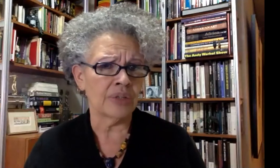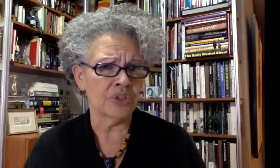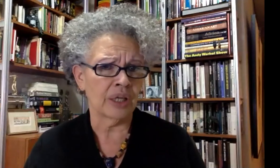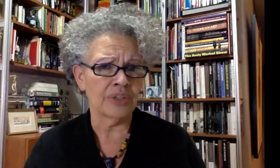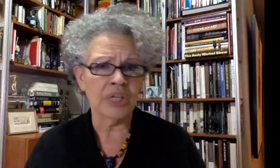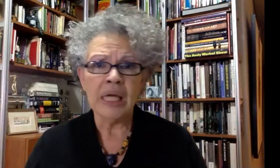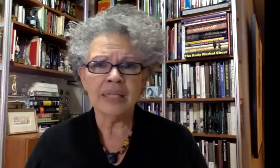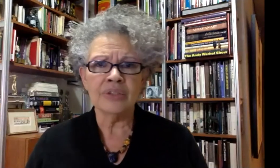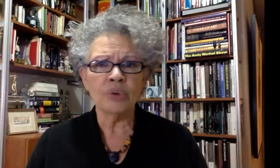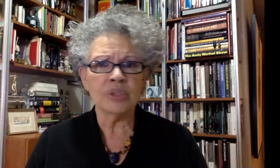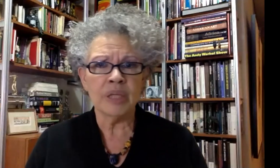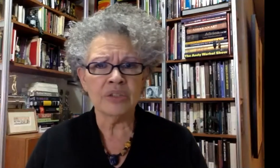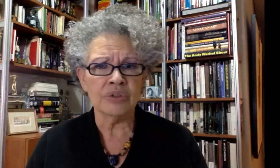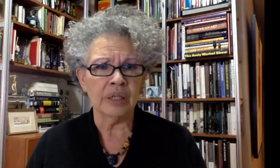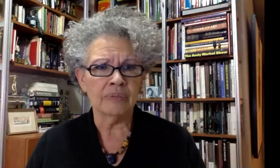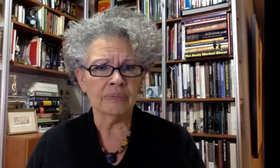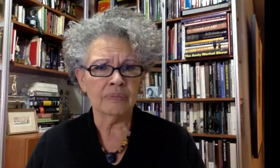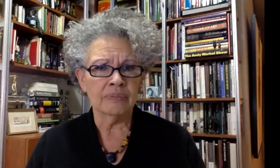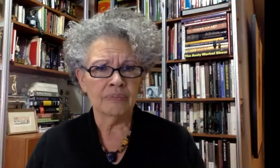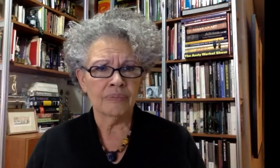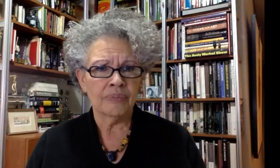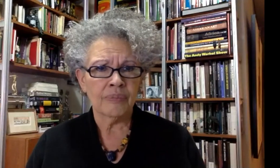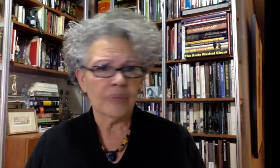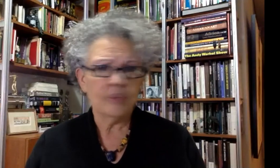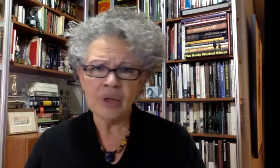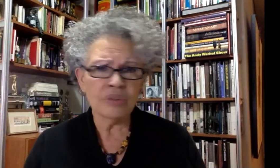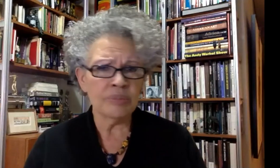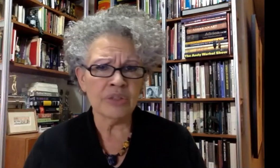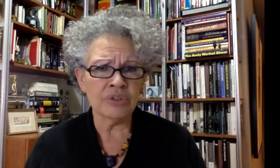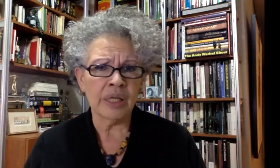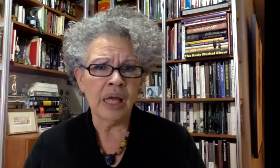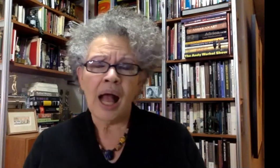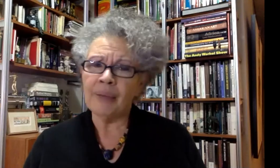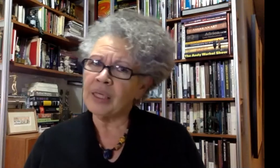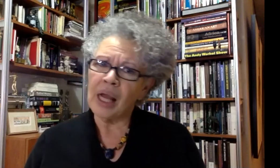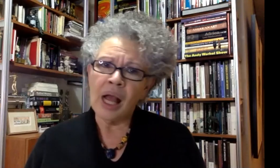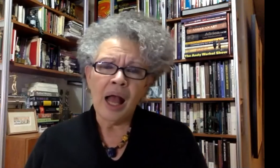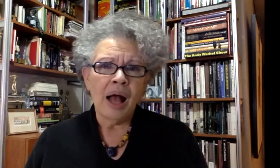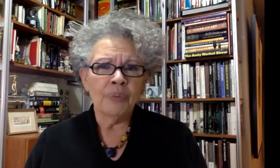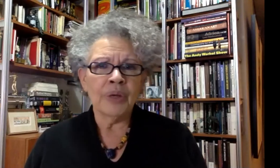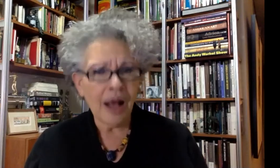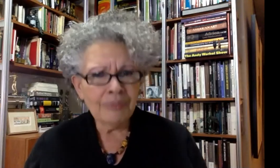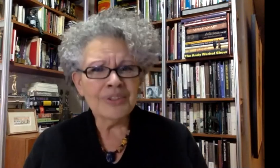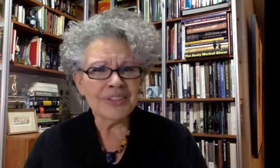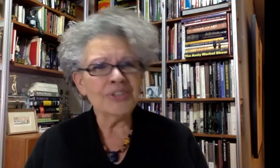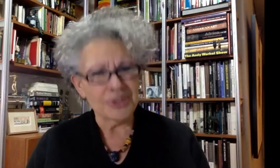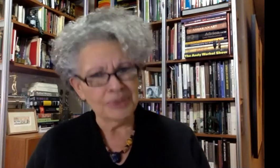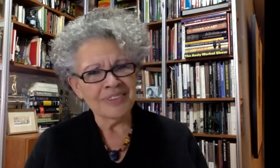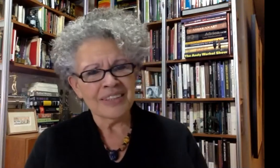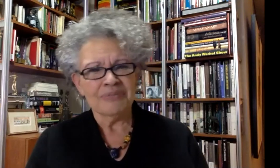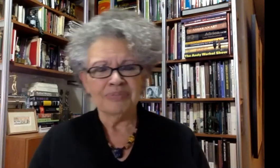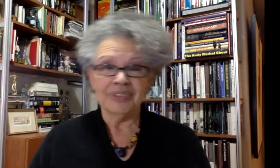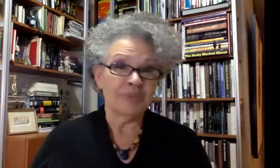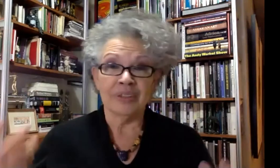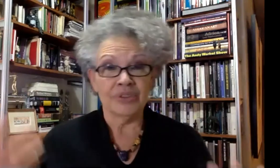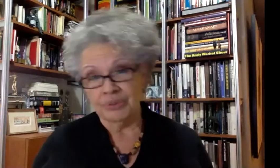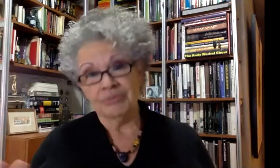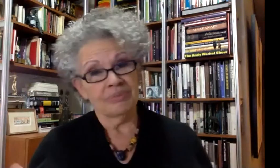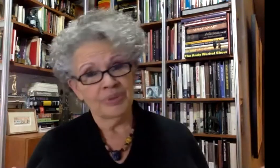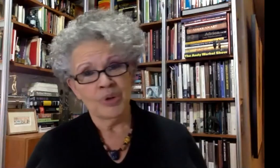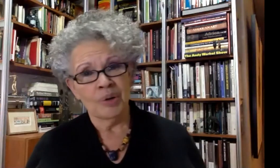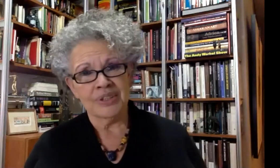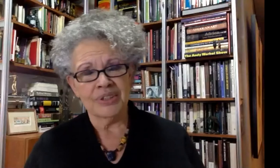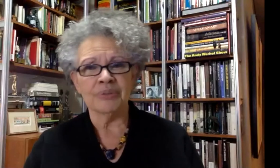a way to draw attention to an atrocity that actually did happen. And one of the things